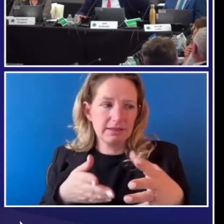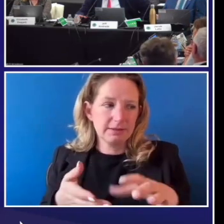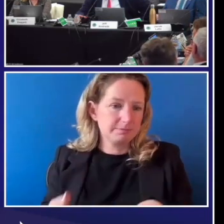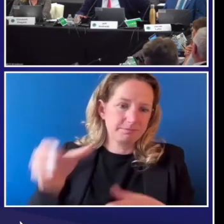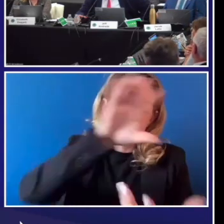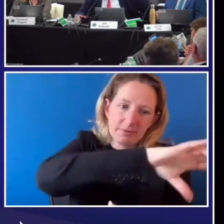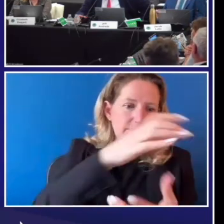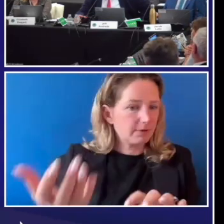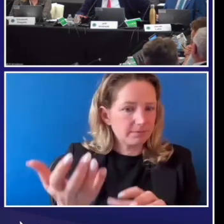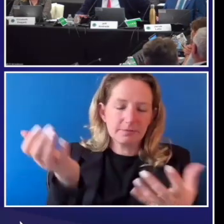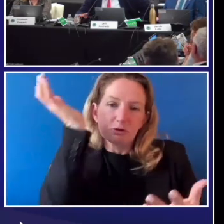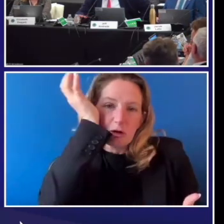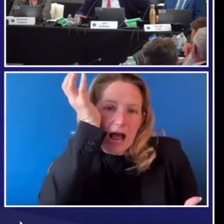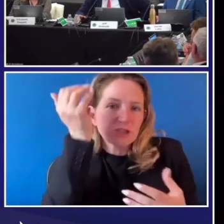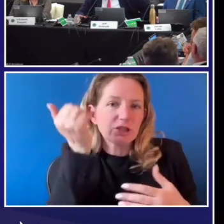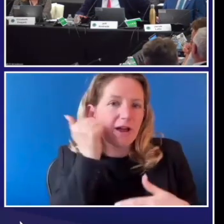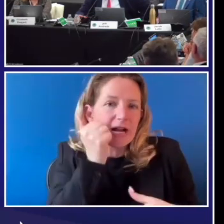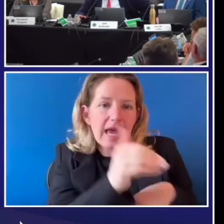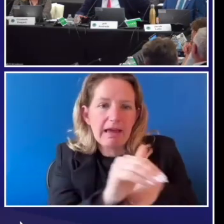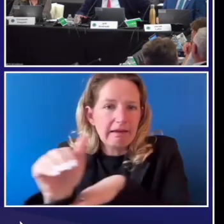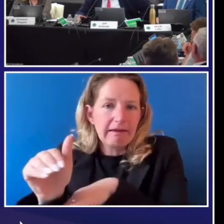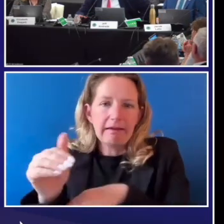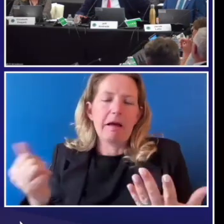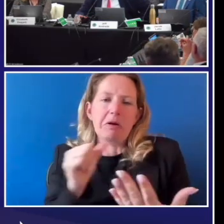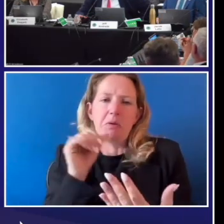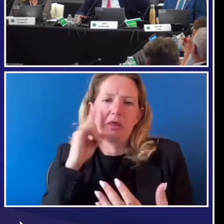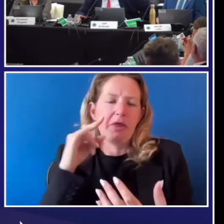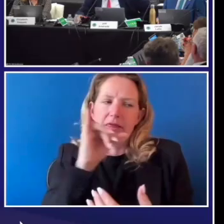day, I'm not sure how much leverage that puts over the other organization.